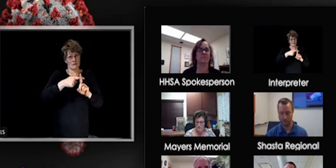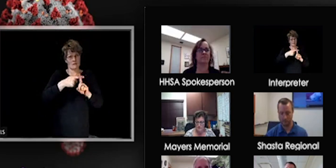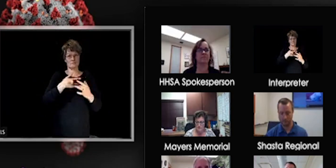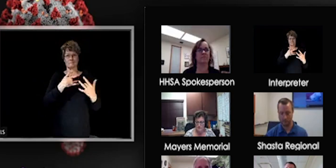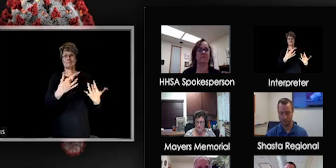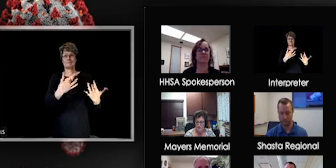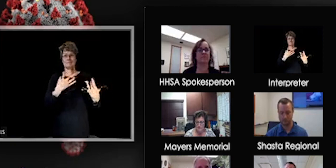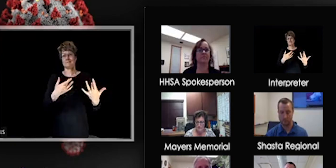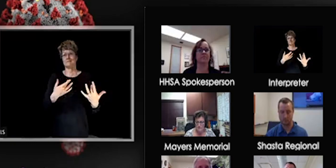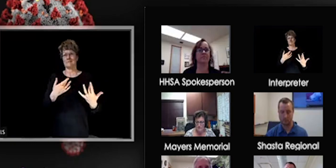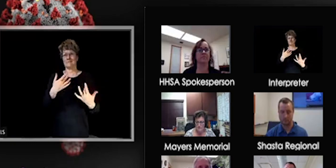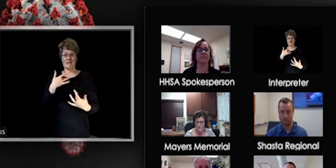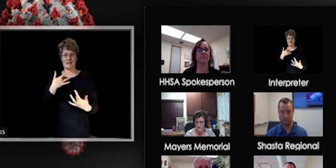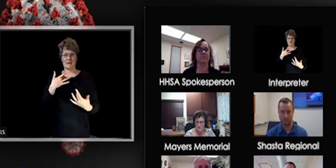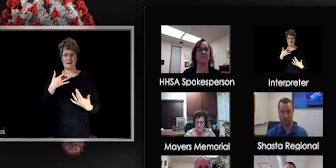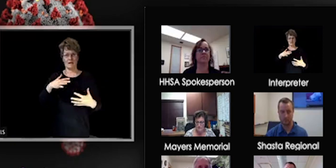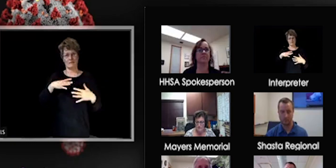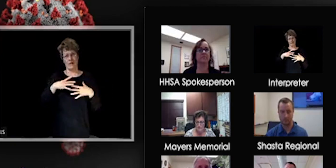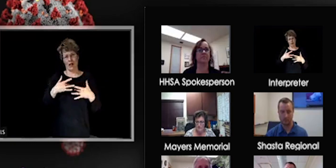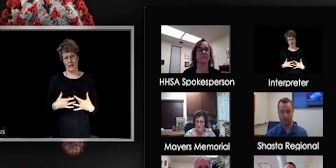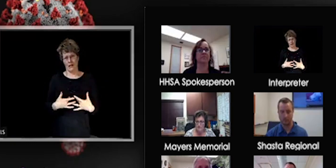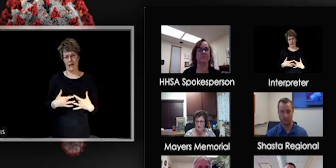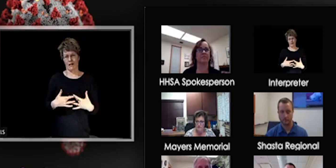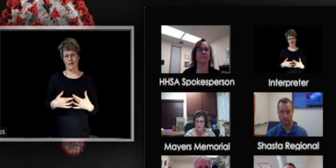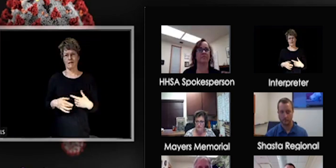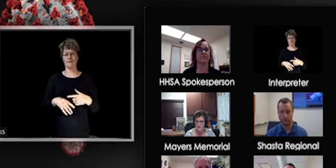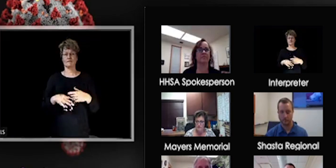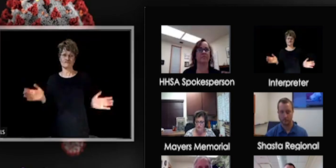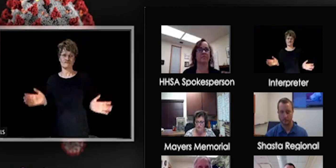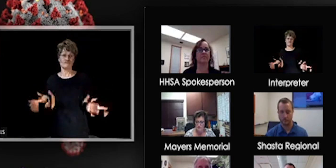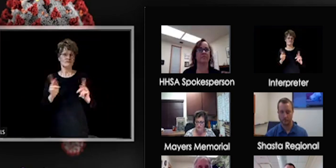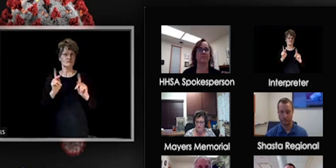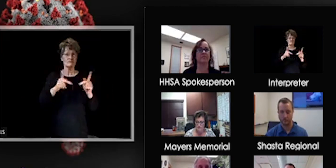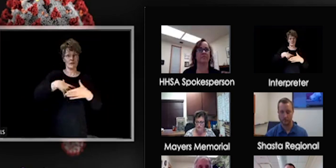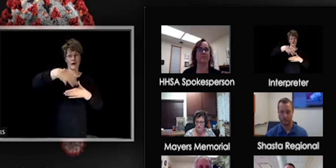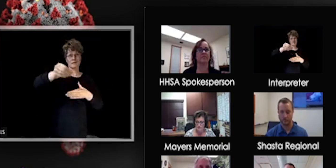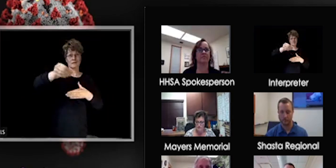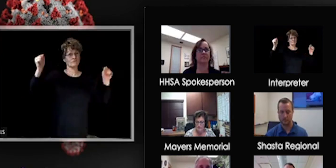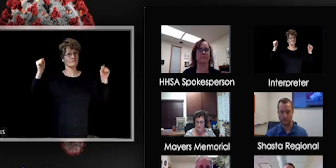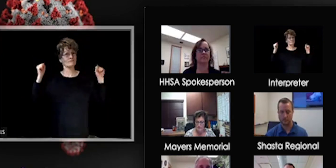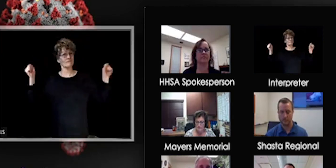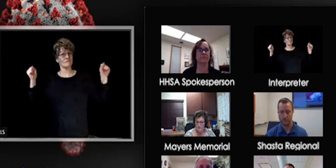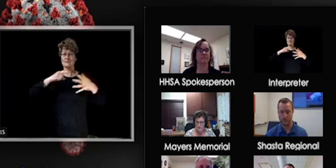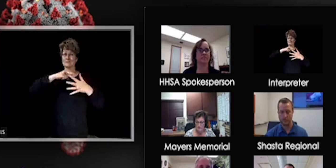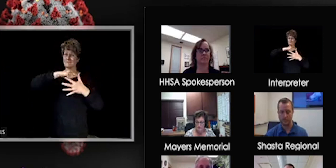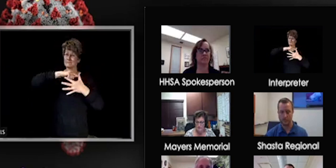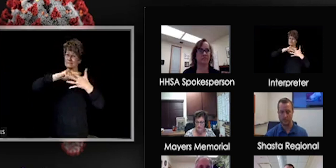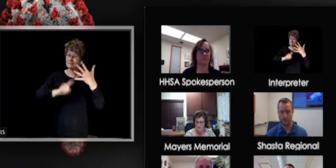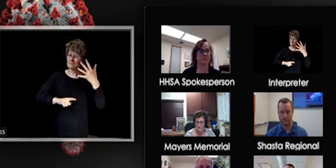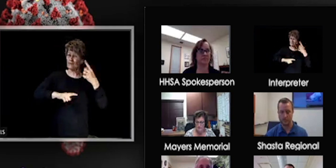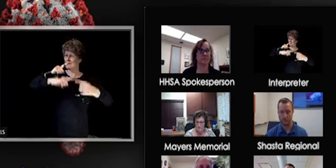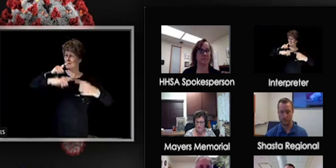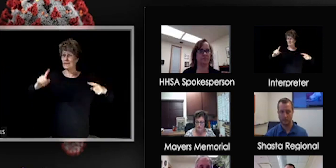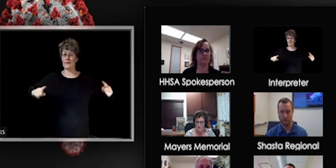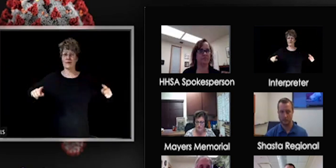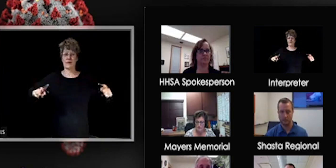people to exercise outside. That can be done in a lot of different ways. So, thinking about